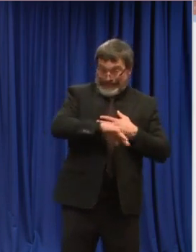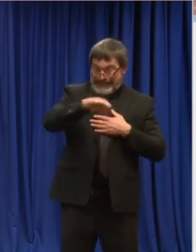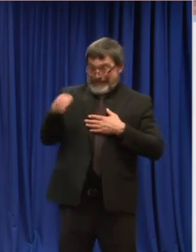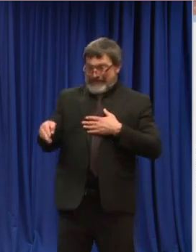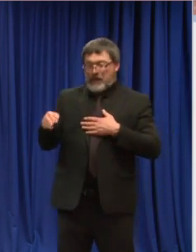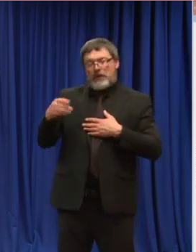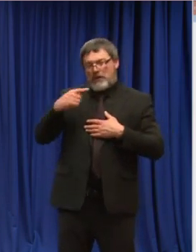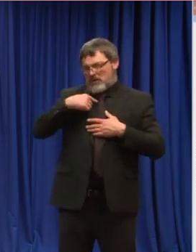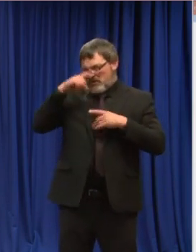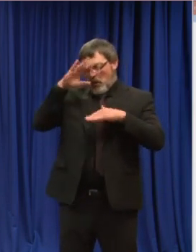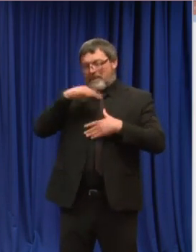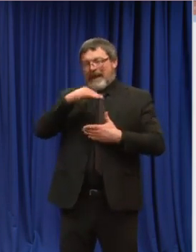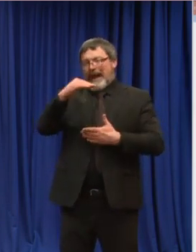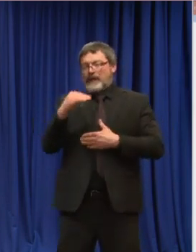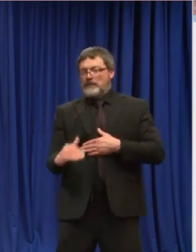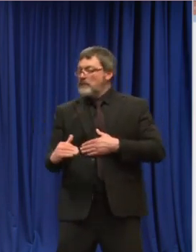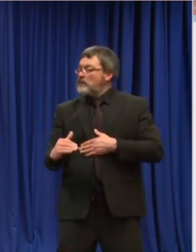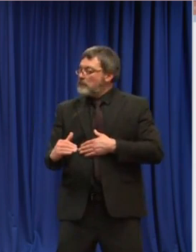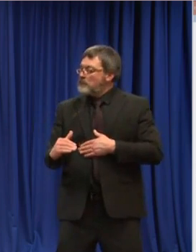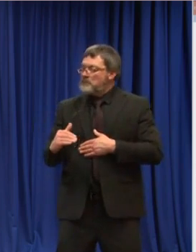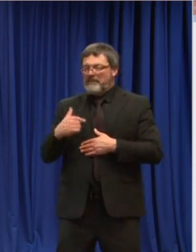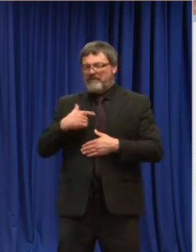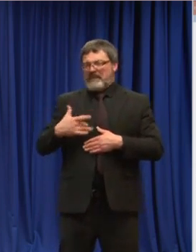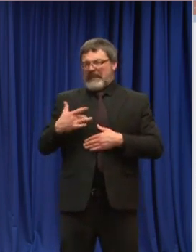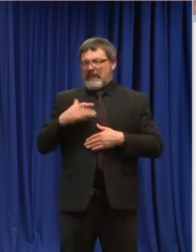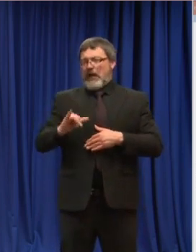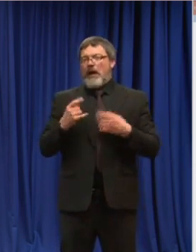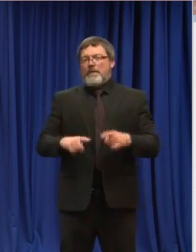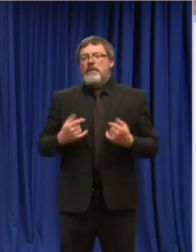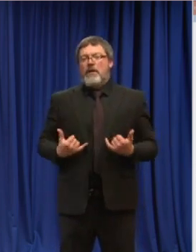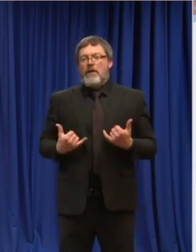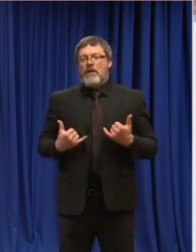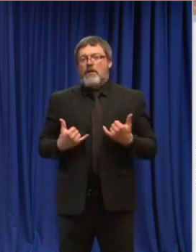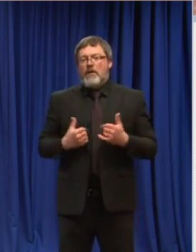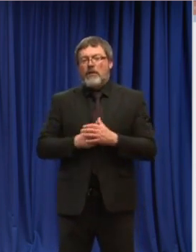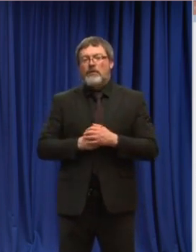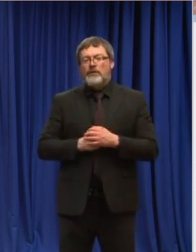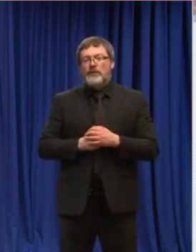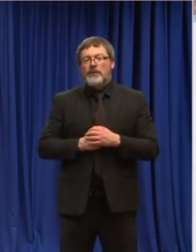EARLY DATA THAT WE’RE SEEING AND I WILL SHARE THAT IN A MINUTE.